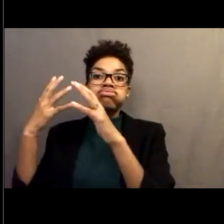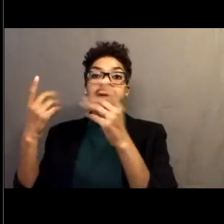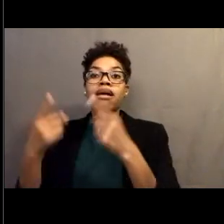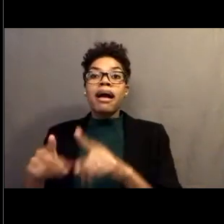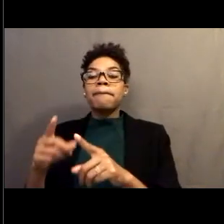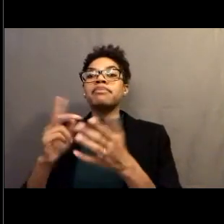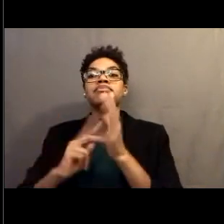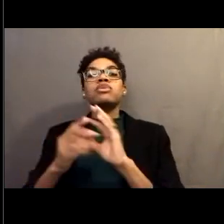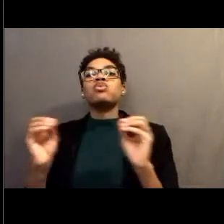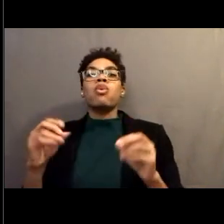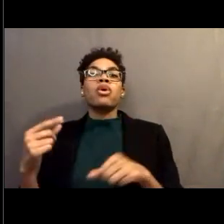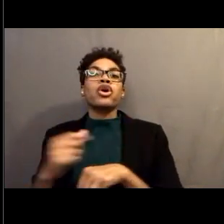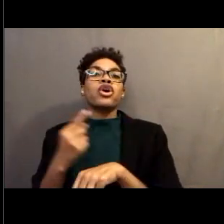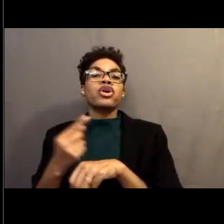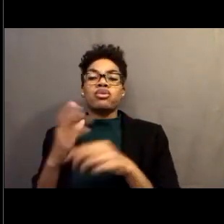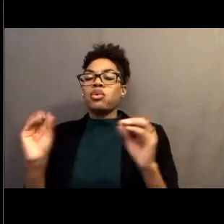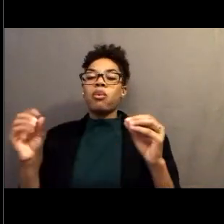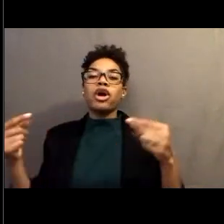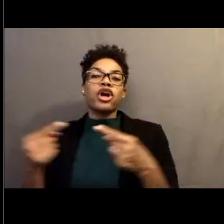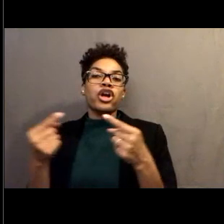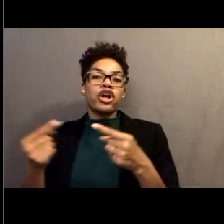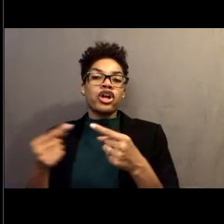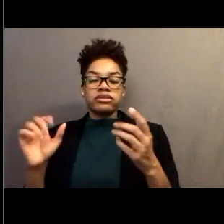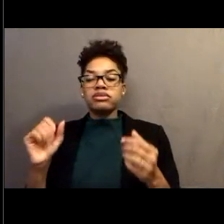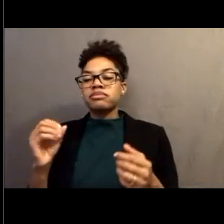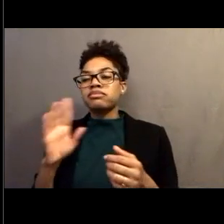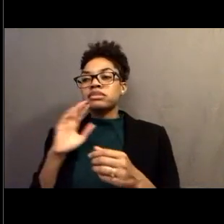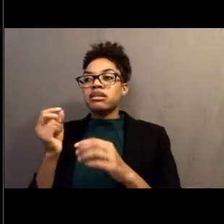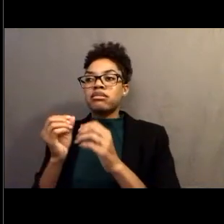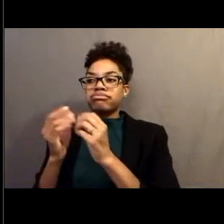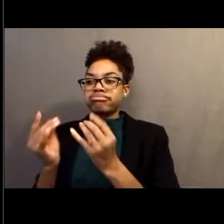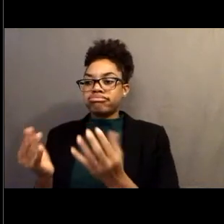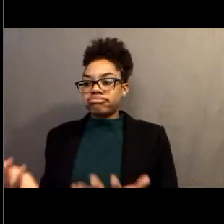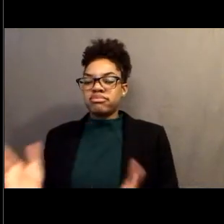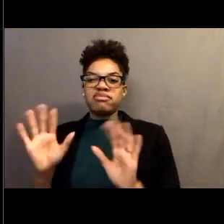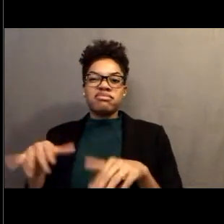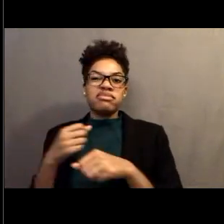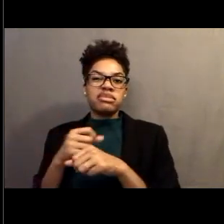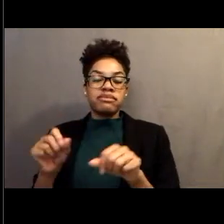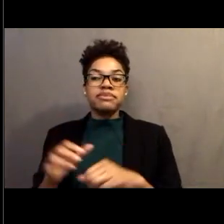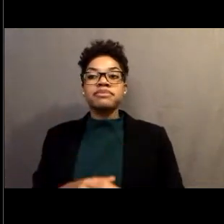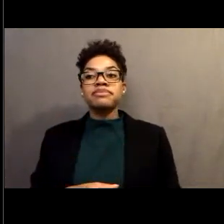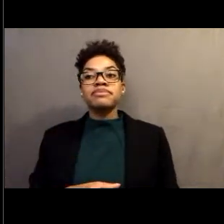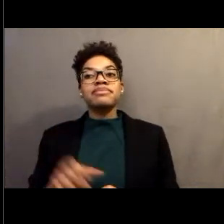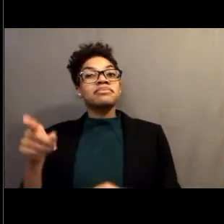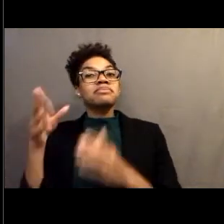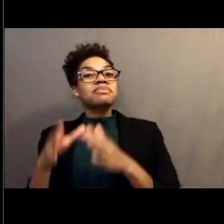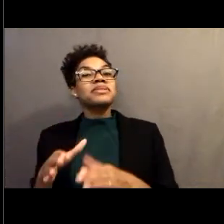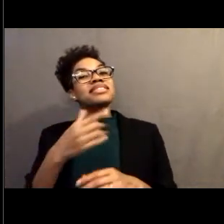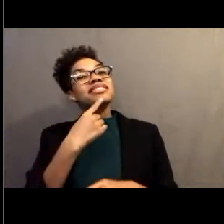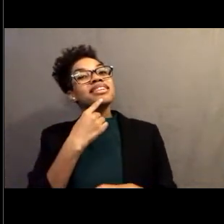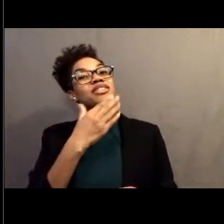then nobody would be impacted literally. So that's why we do that. Good. Well, Texas wishes, you luck. Yeah, thank you very much.